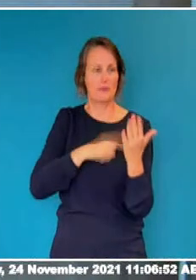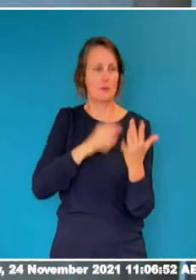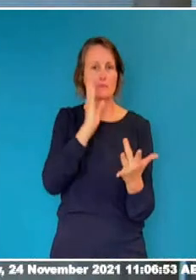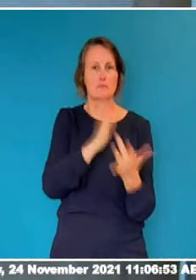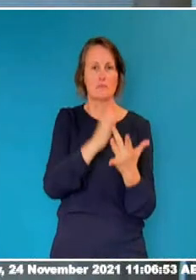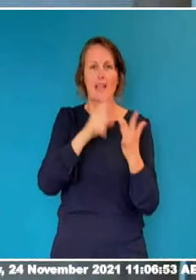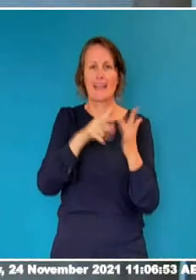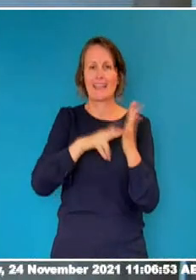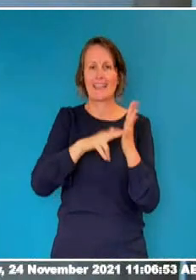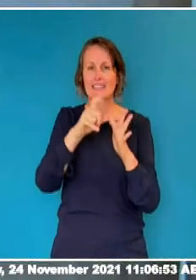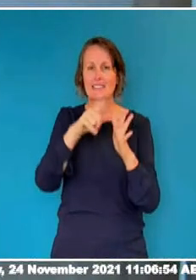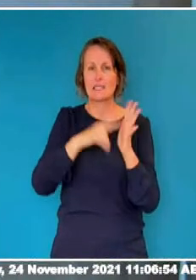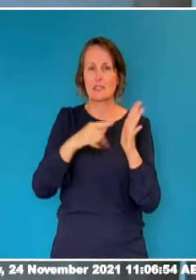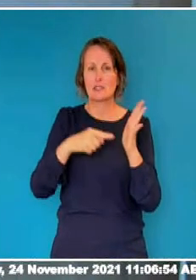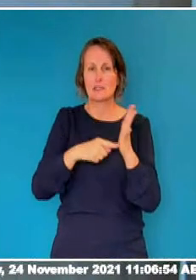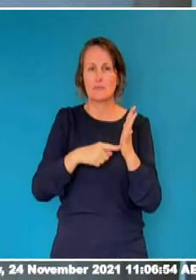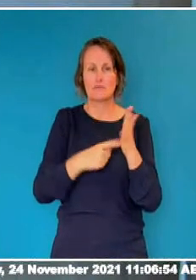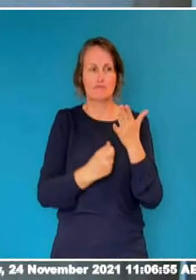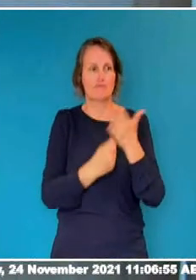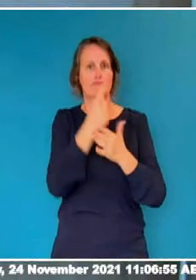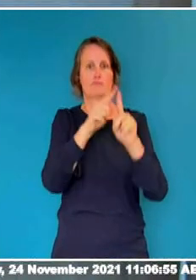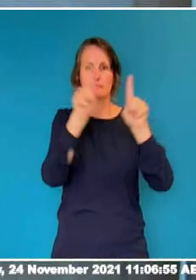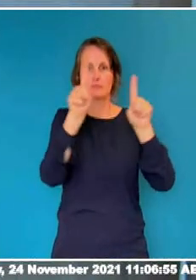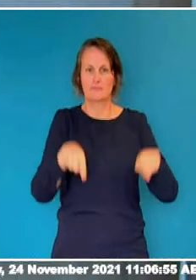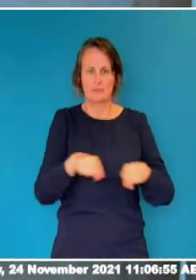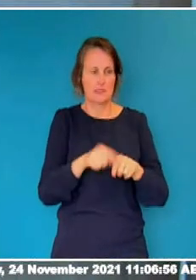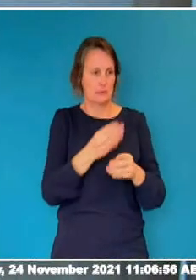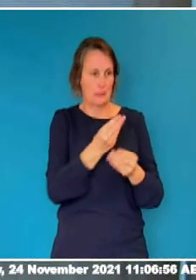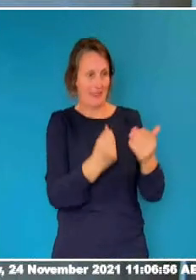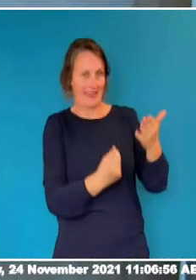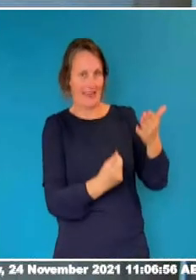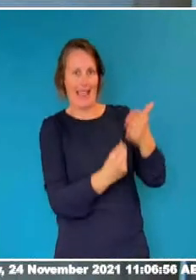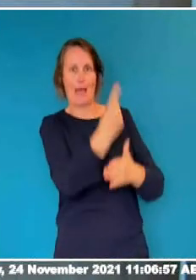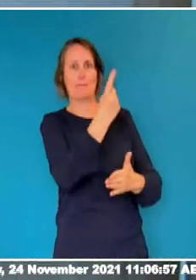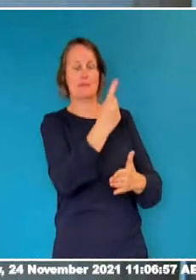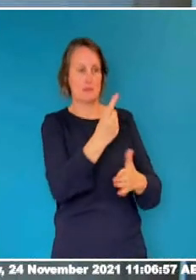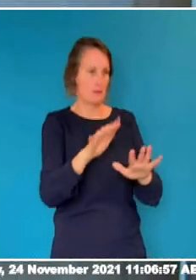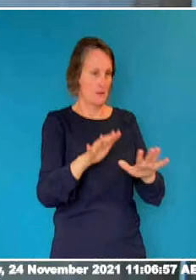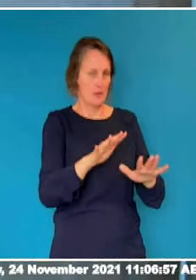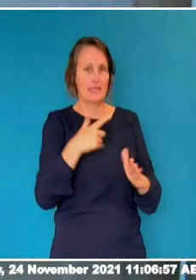So when something happens to somebody and there's a sort of requirement for a